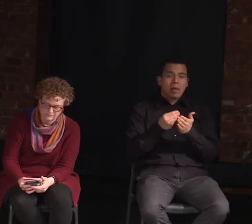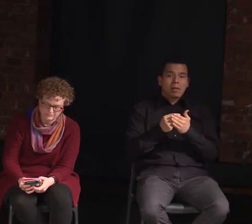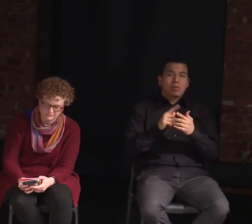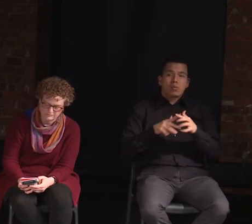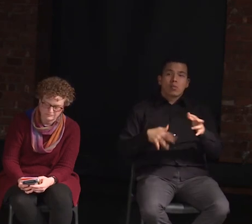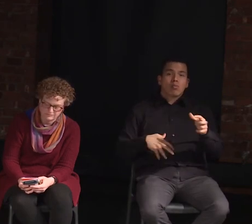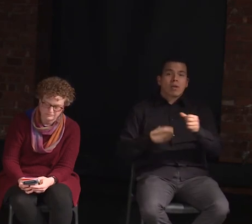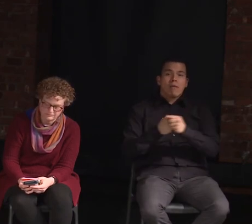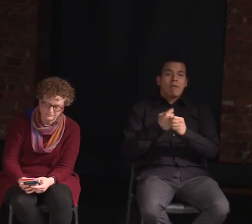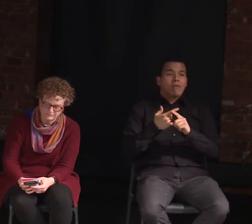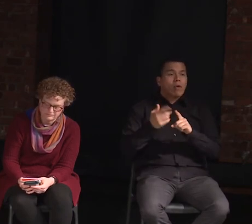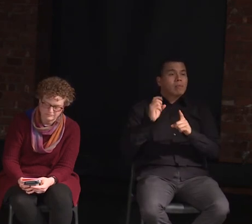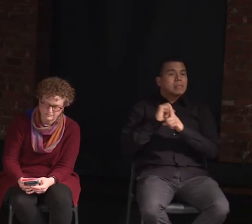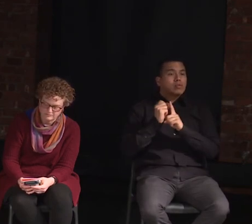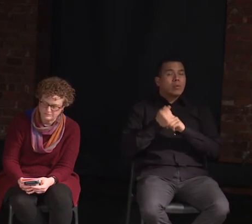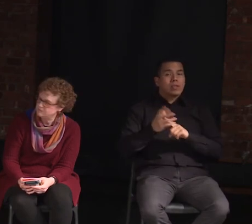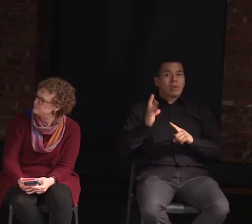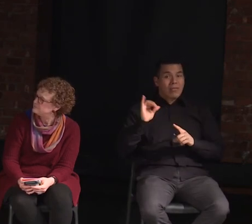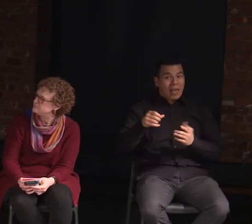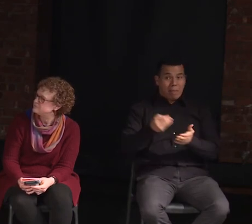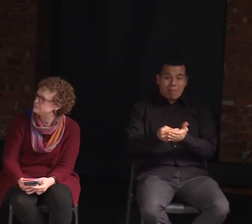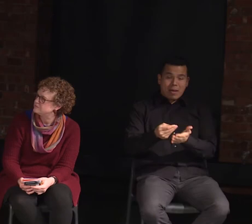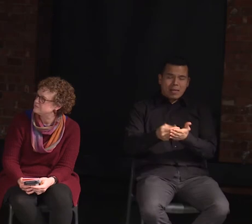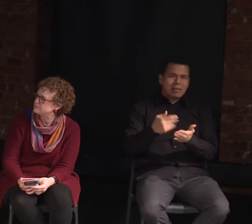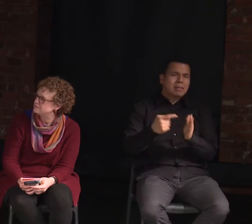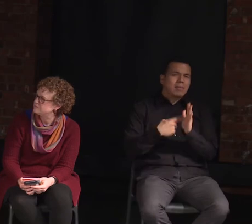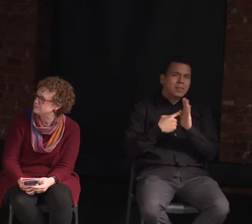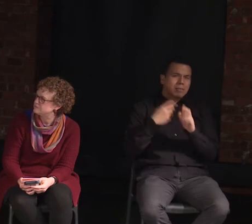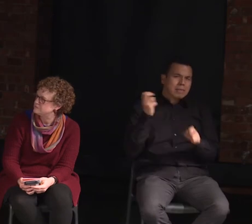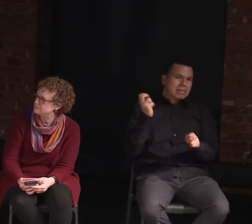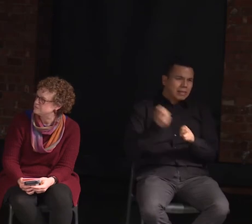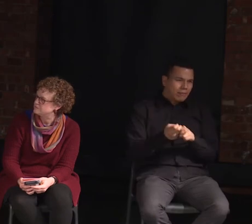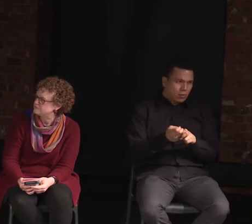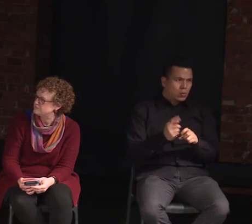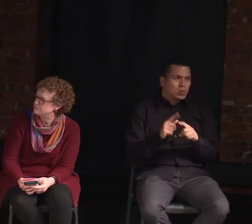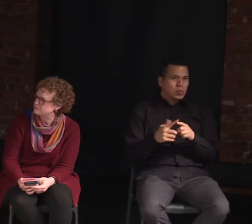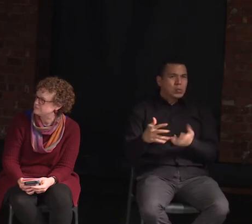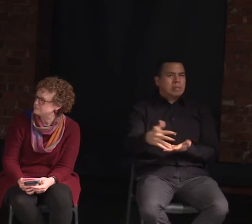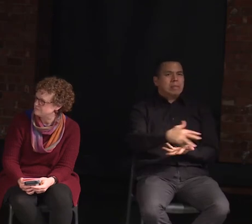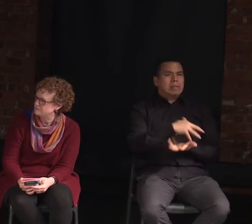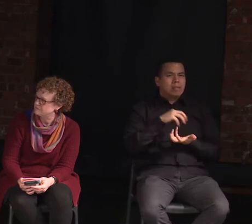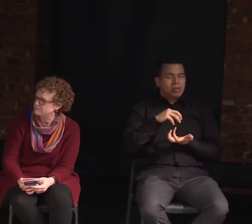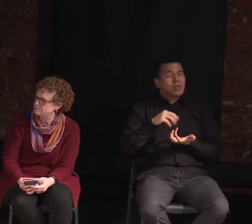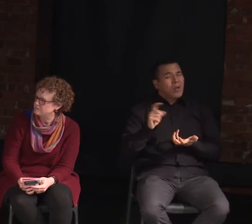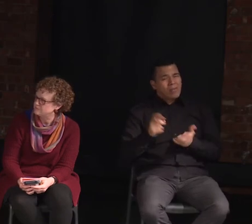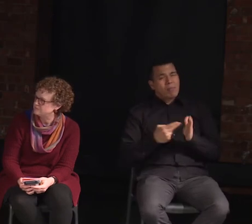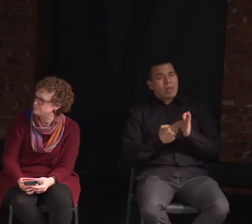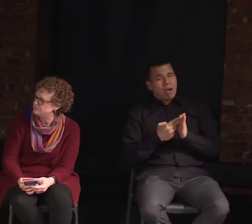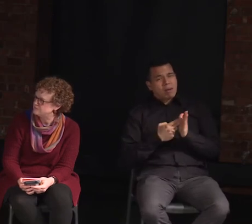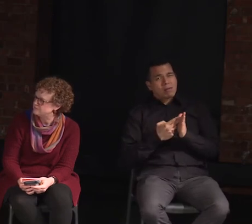situation and that money is ready hard to come by. It's important to be honest about that.